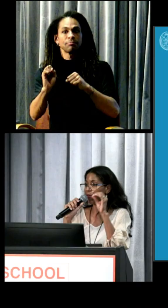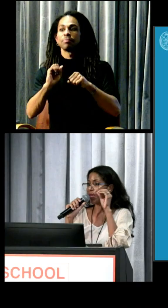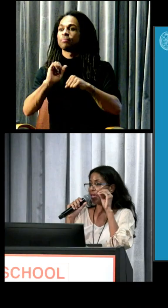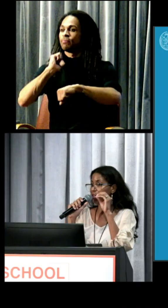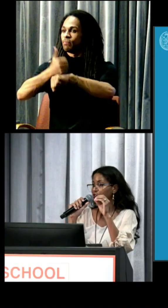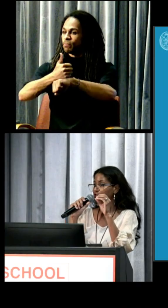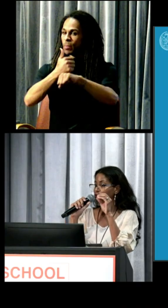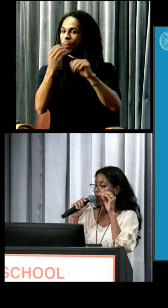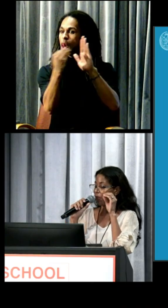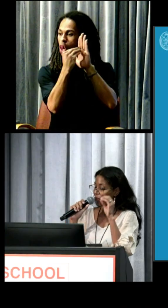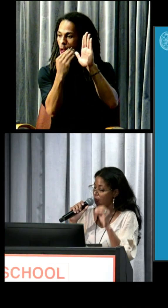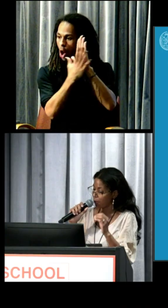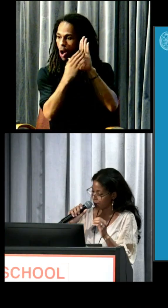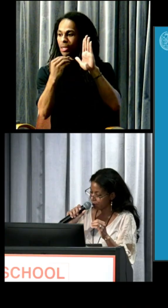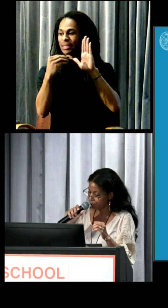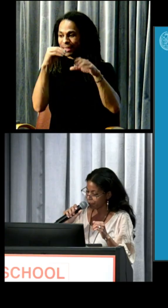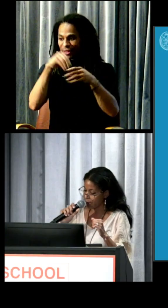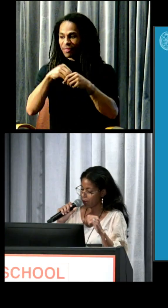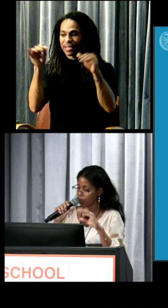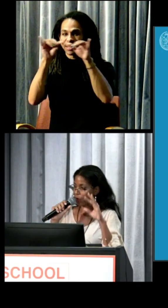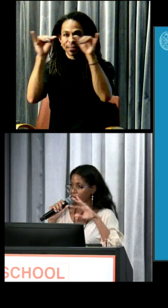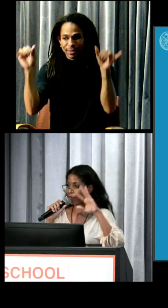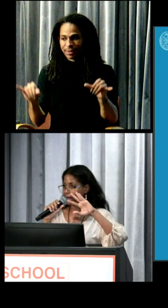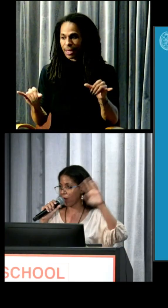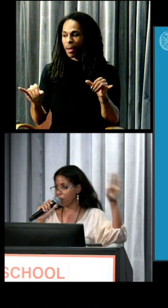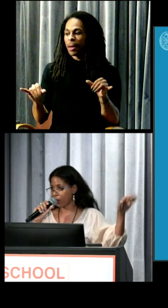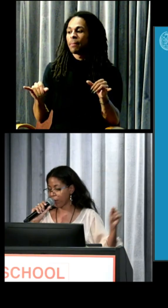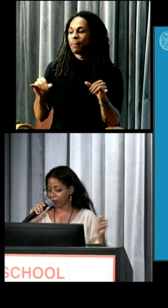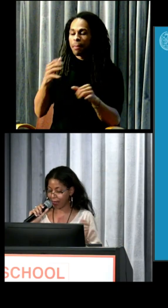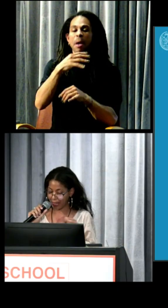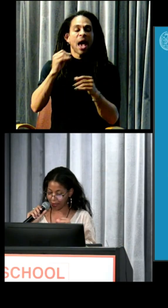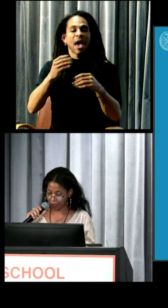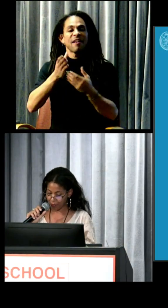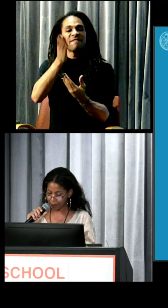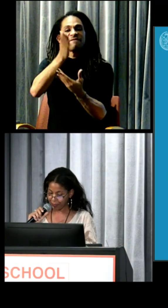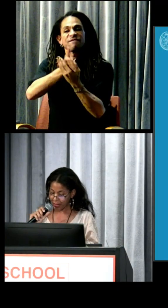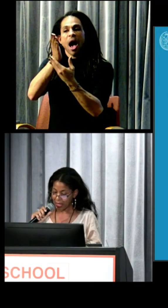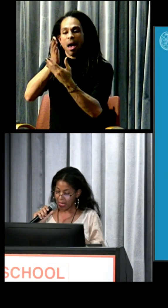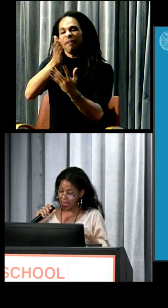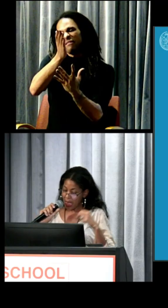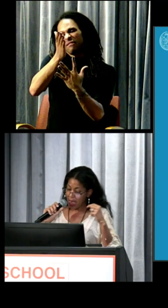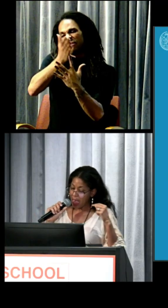New York, but City Bike does publish monthly ridership data, and we can use that as a